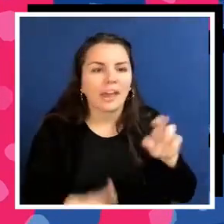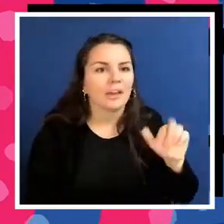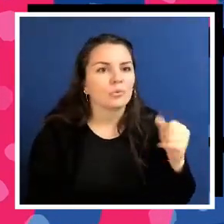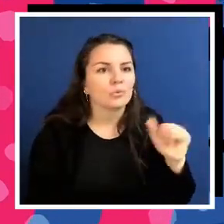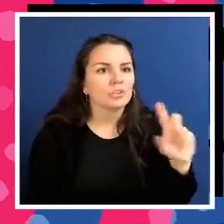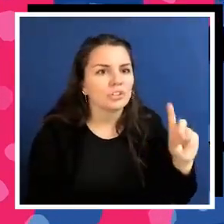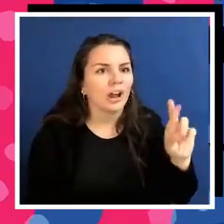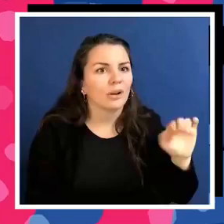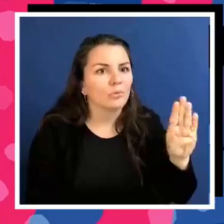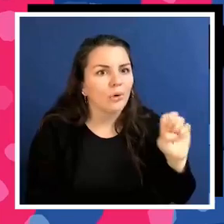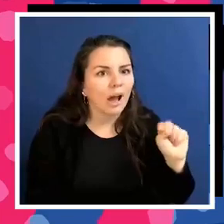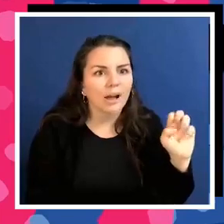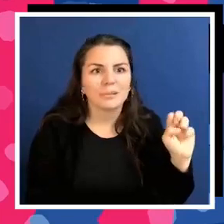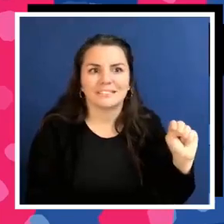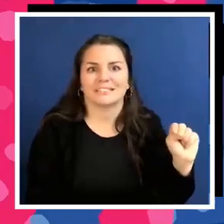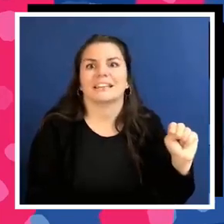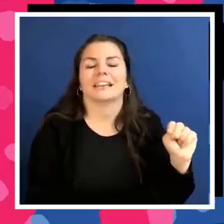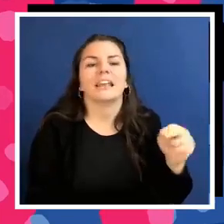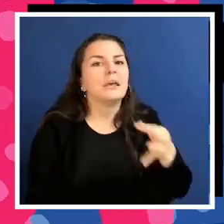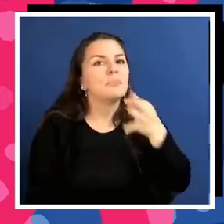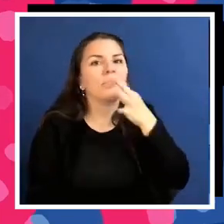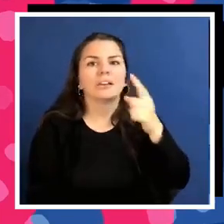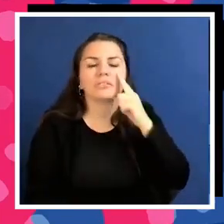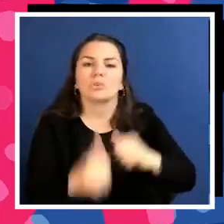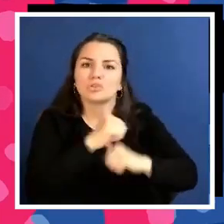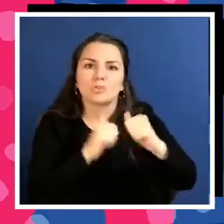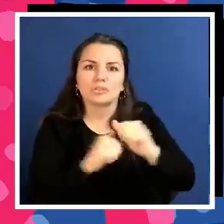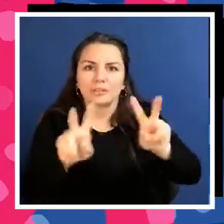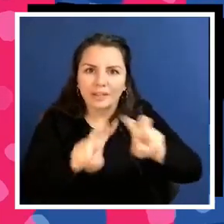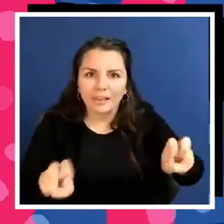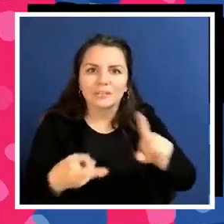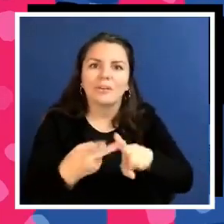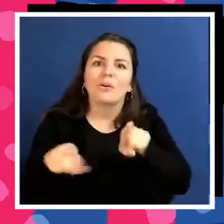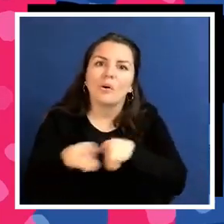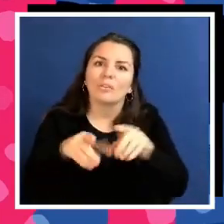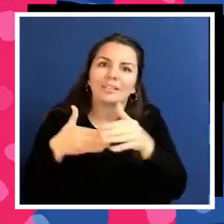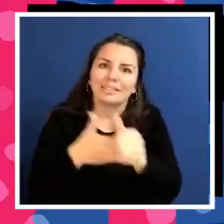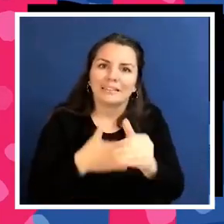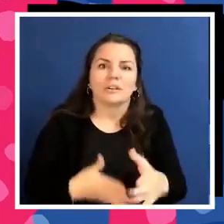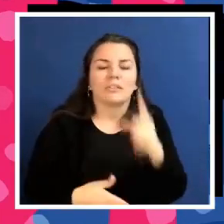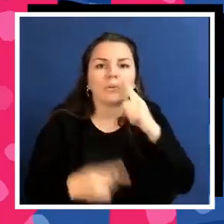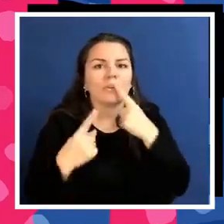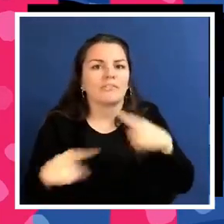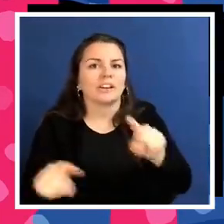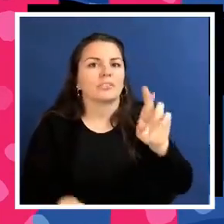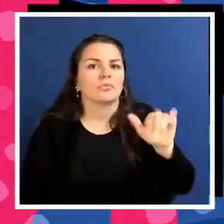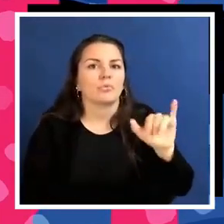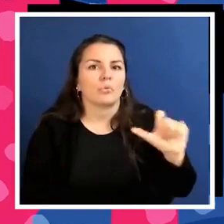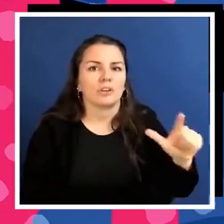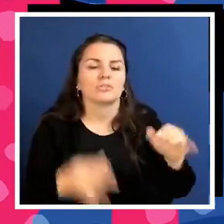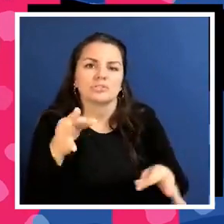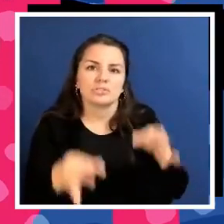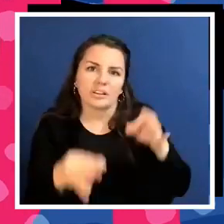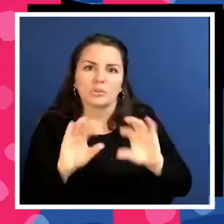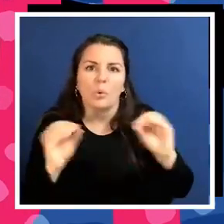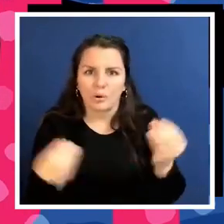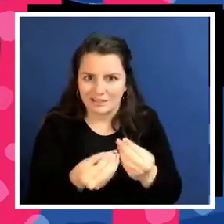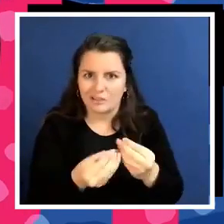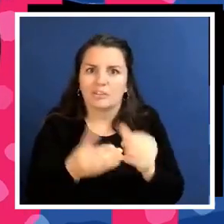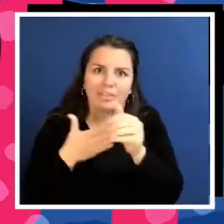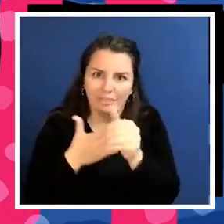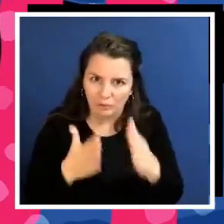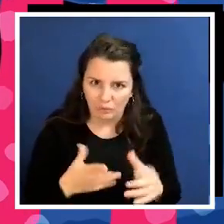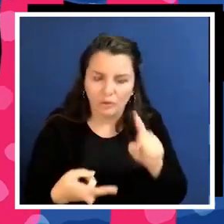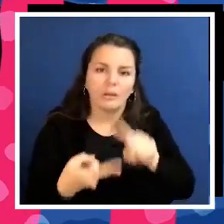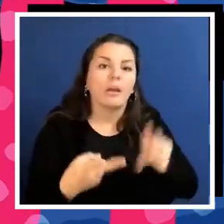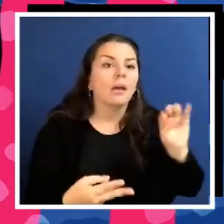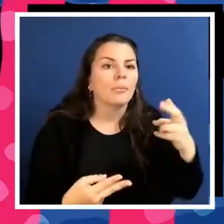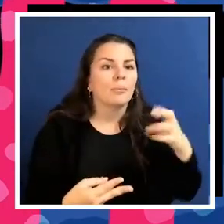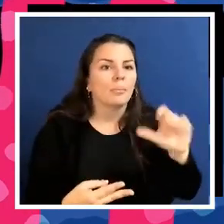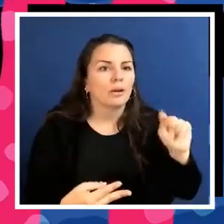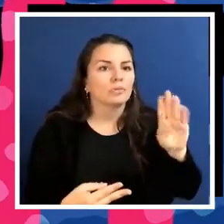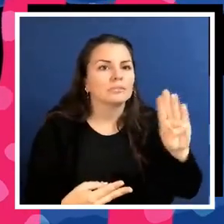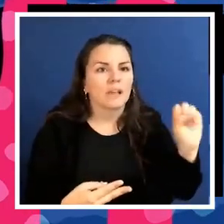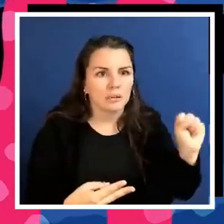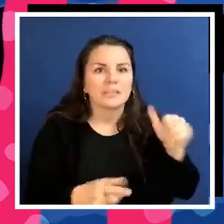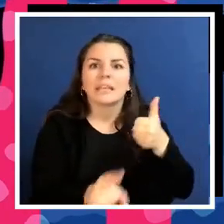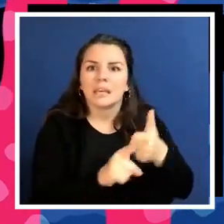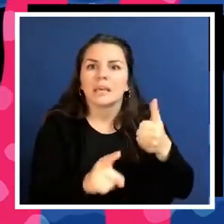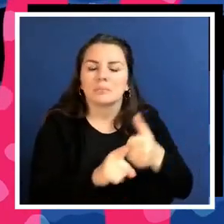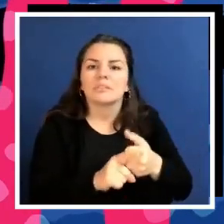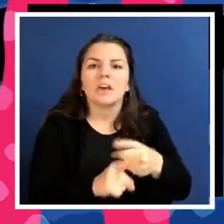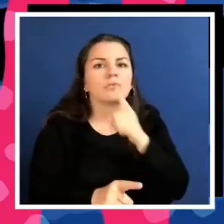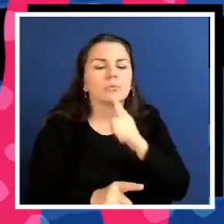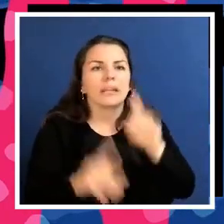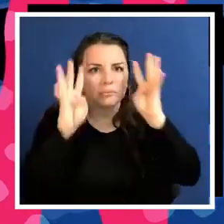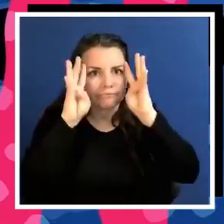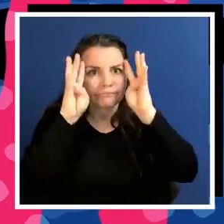WITH YOU IS WE ARE 13 MINUTES